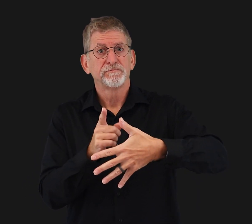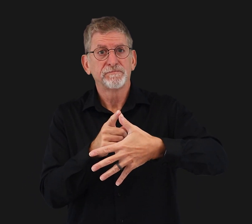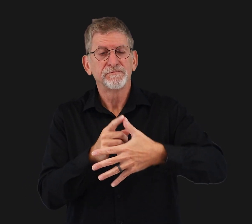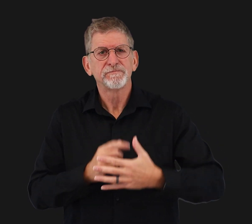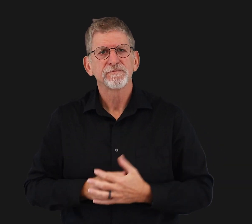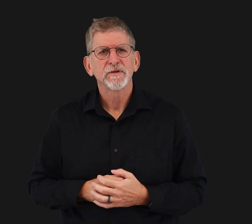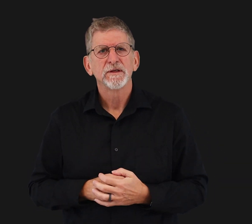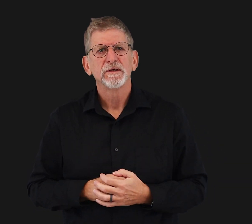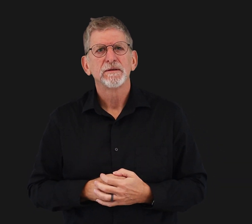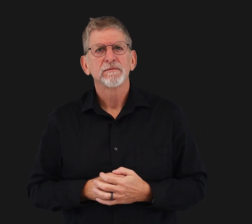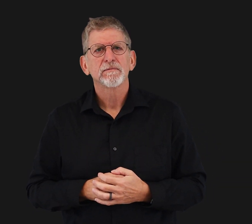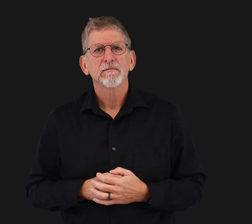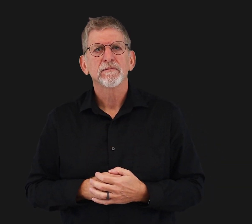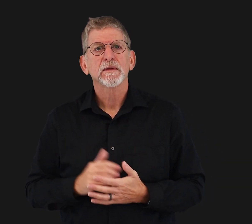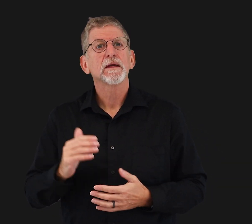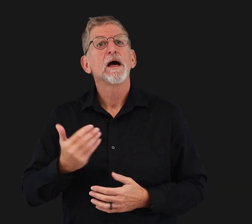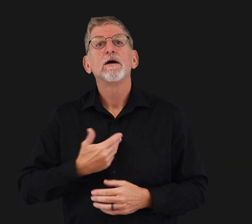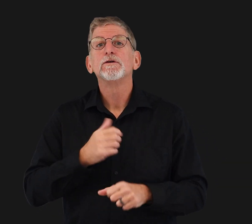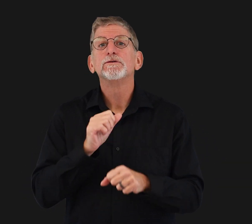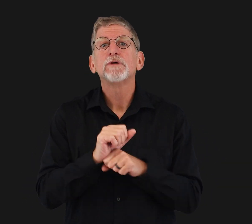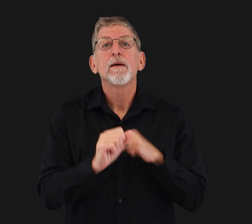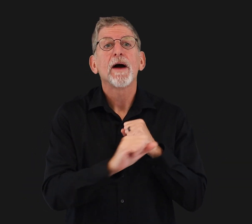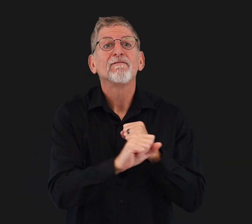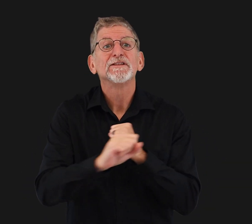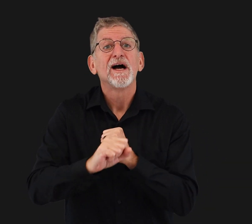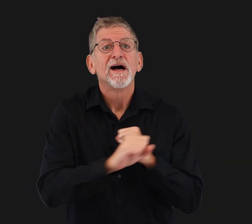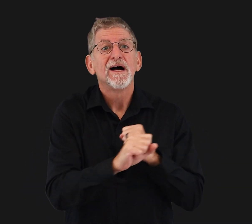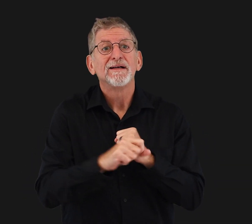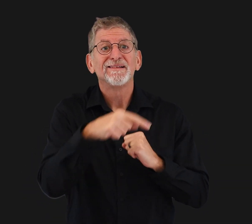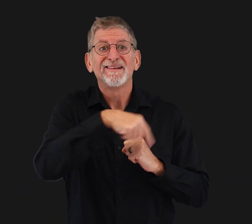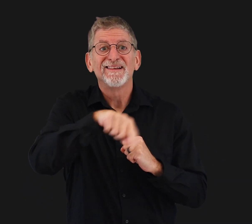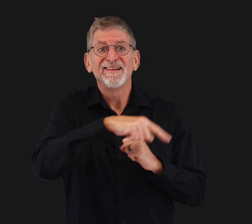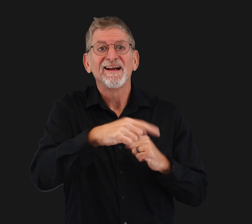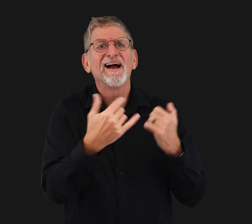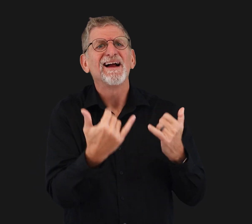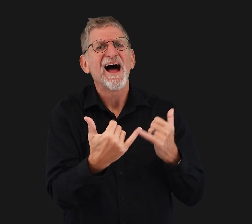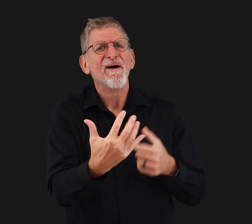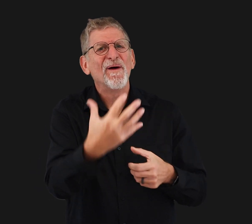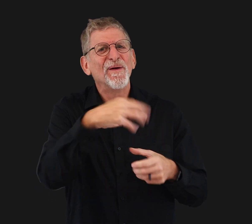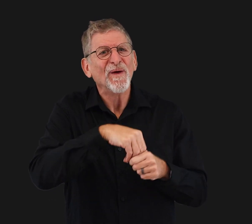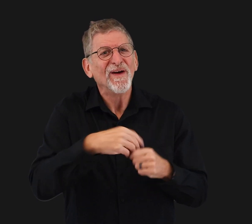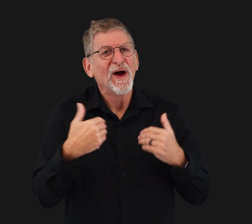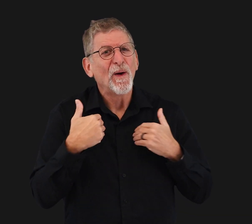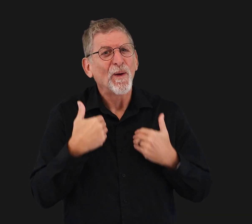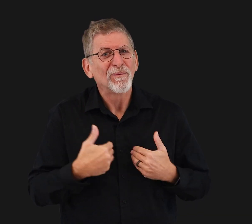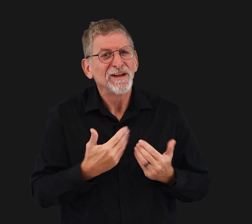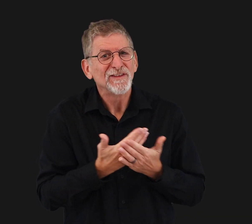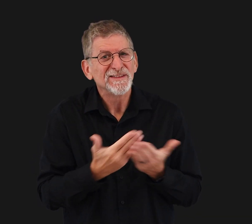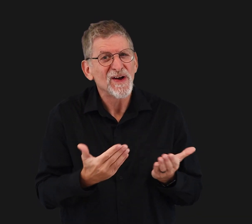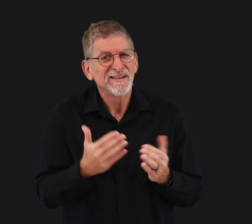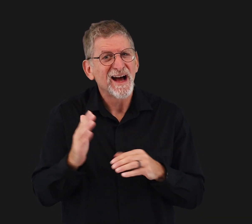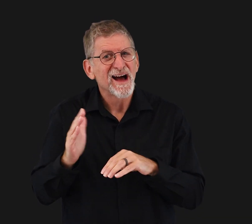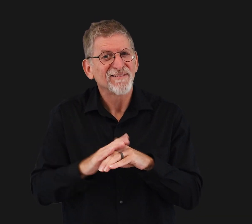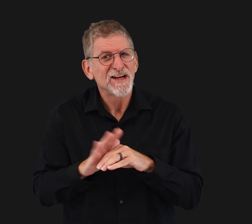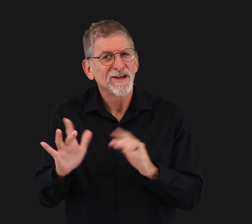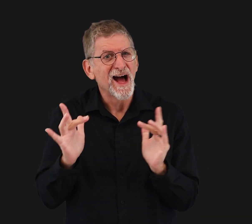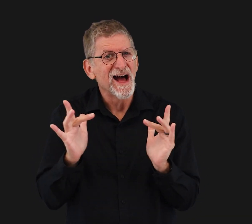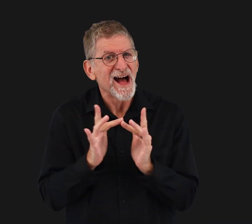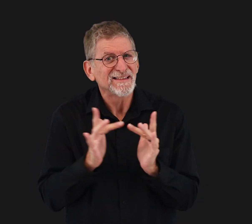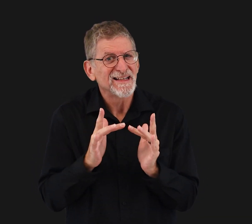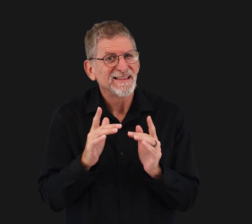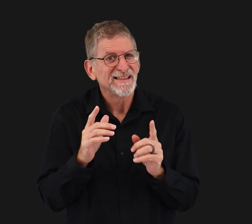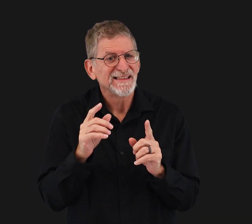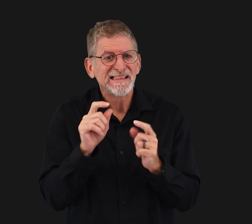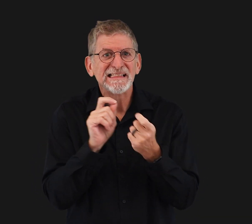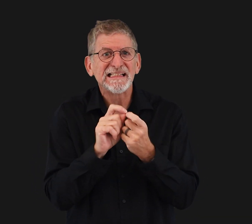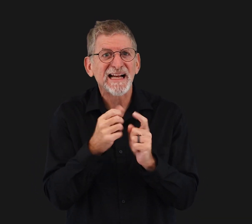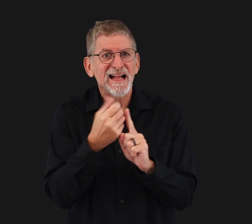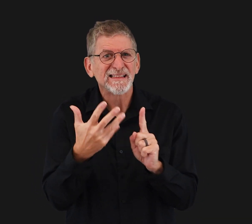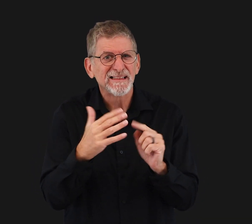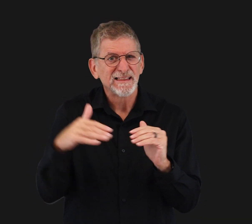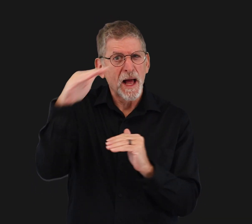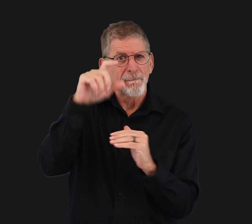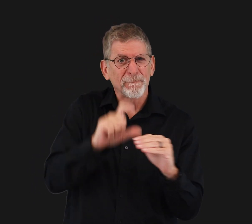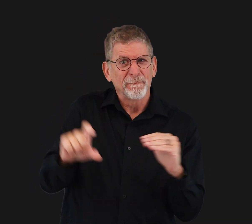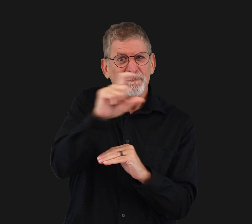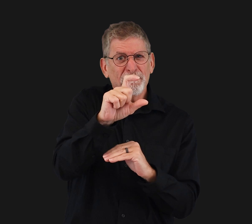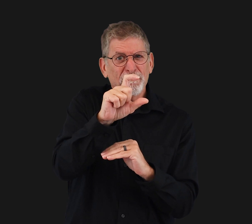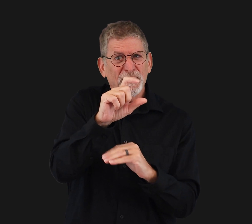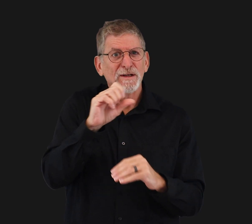◦ Our job advertisements now include the human resources advisor’s contact details at the top,